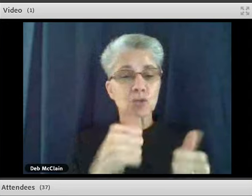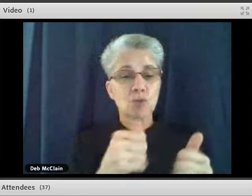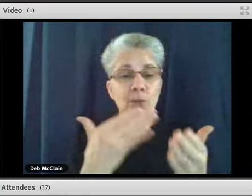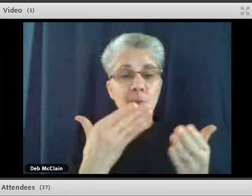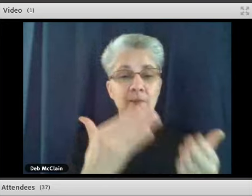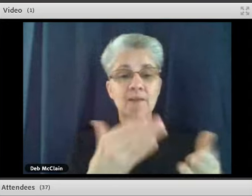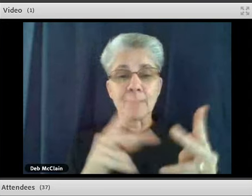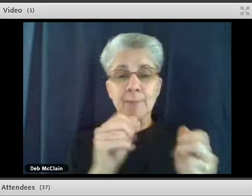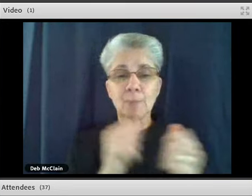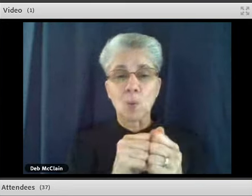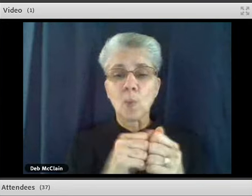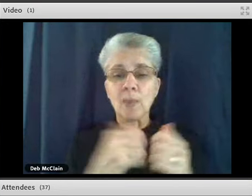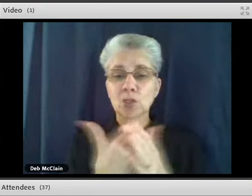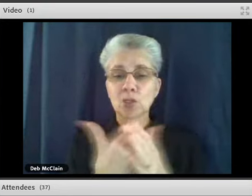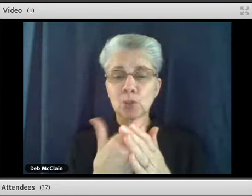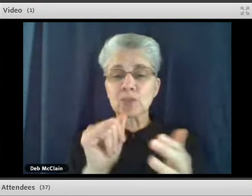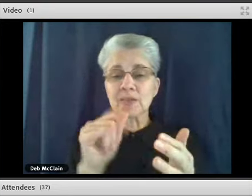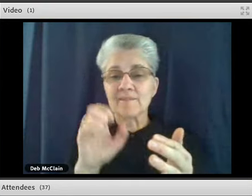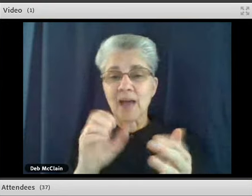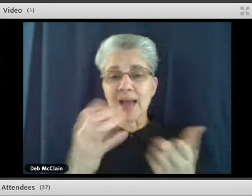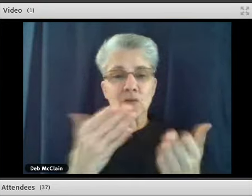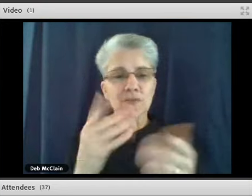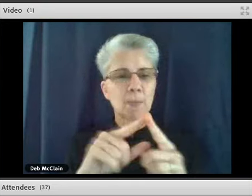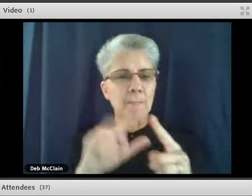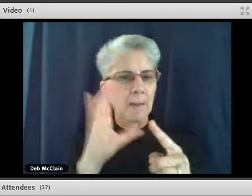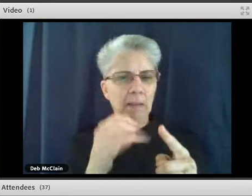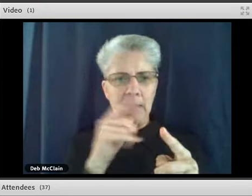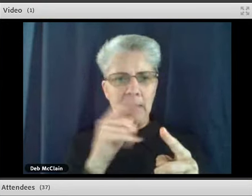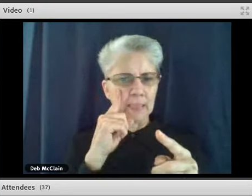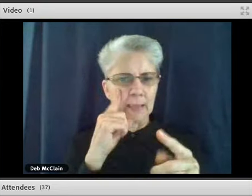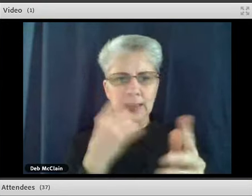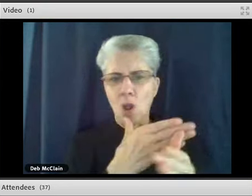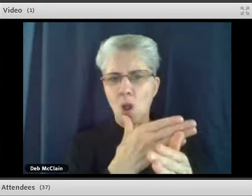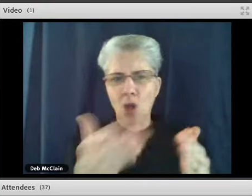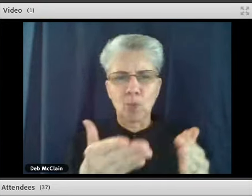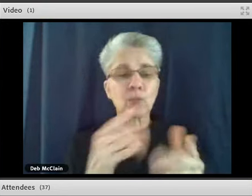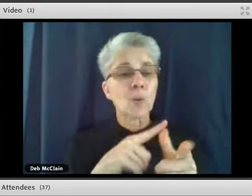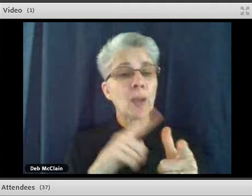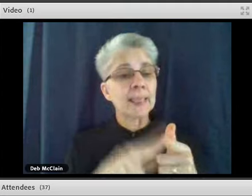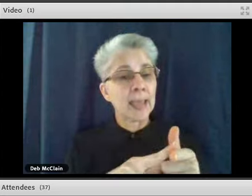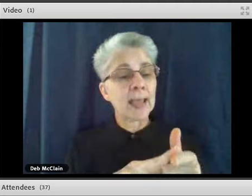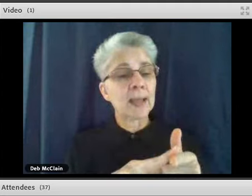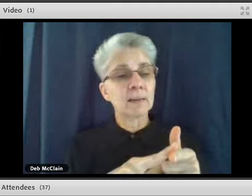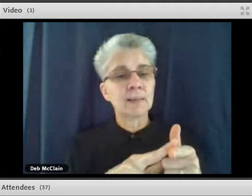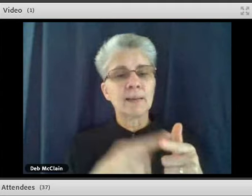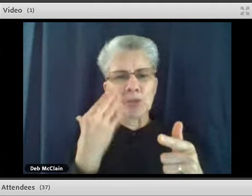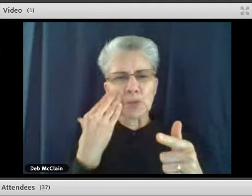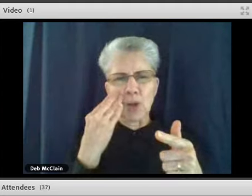So, it's a good thinking, 'cause they're trying to provide their patrons with a new device, and new service. but apparently, didn't think it all the way through.